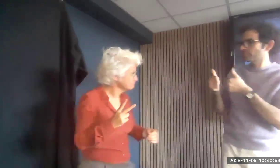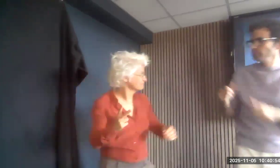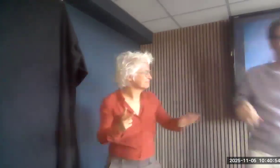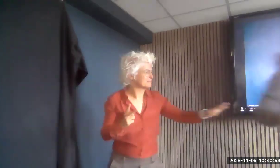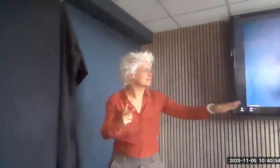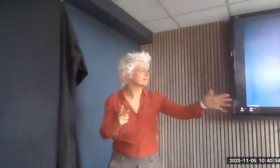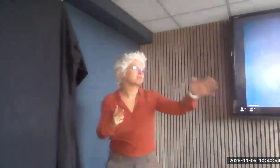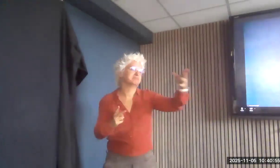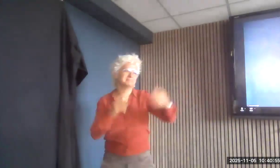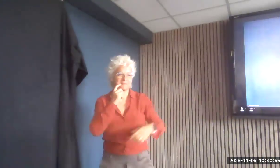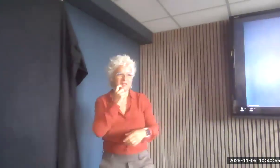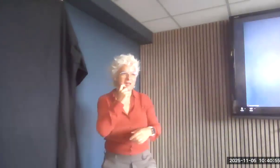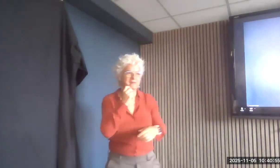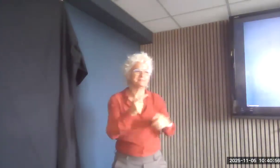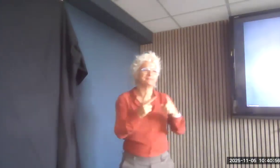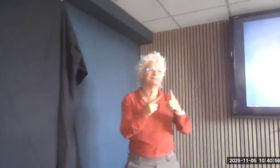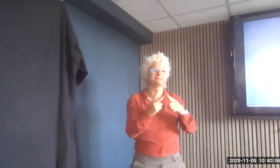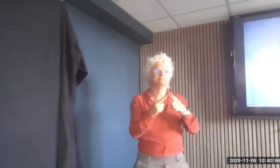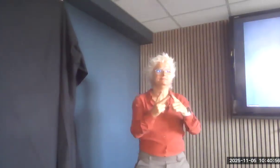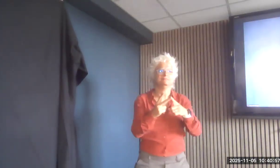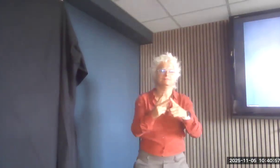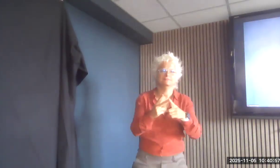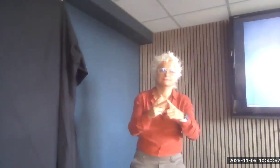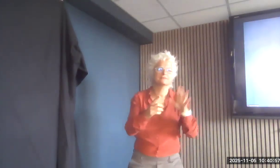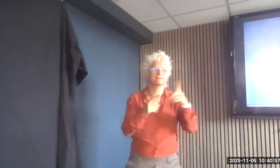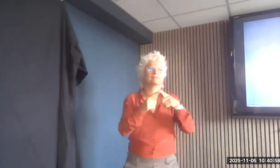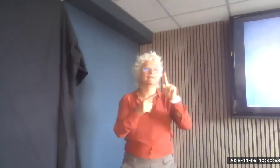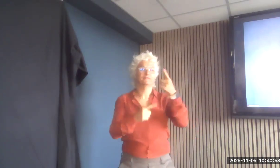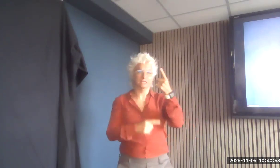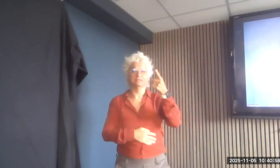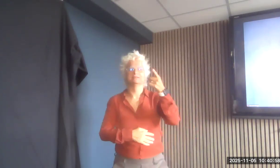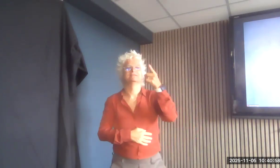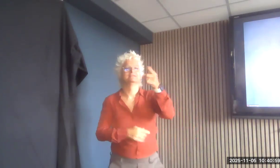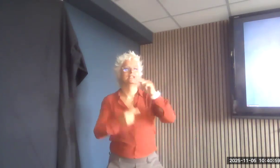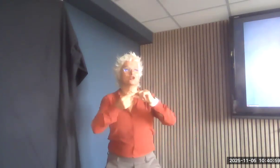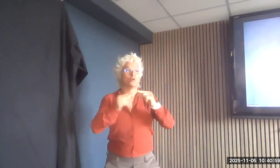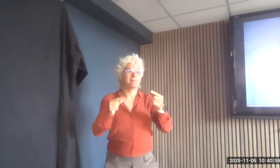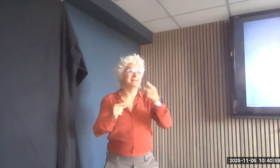ASL signs that are being used in International Sign, and then within these spaces. So I'm just wondering if you have any…